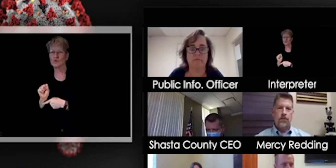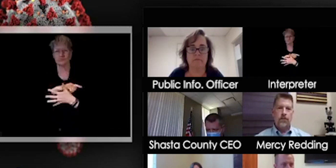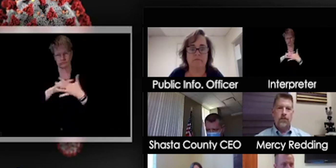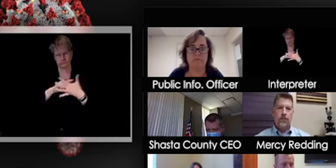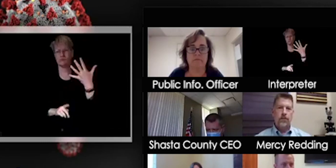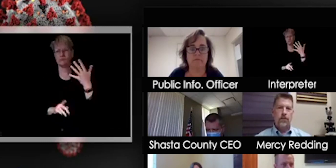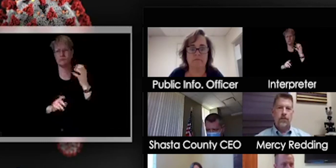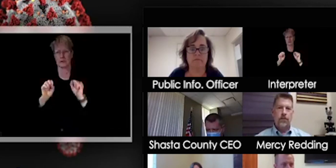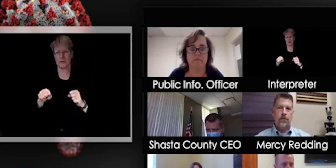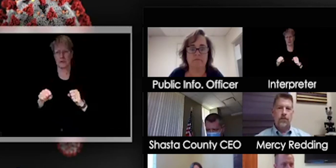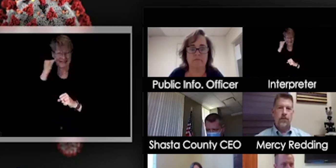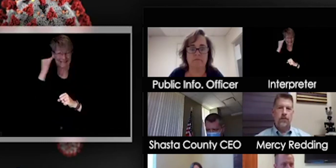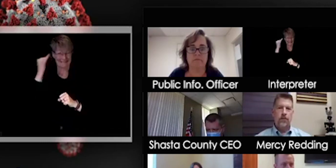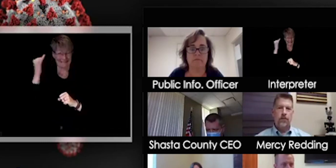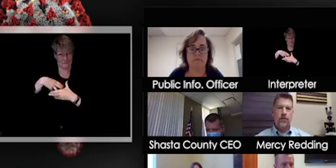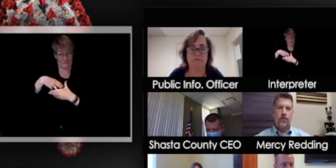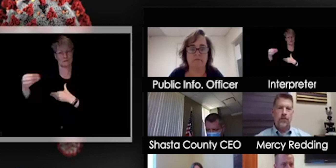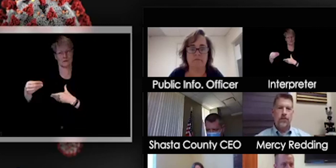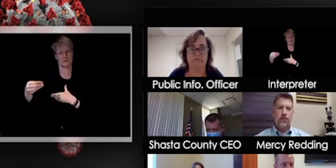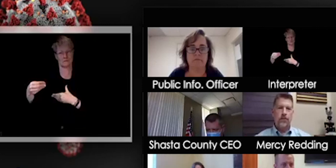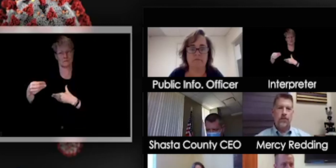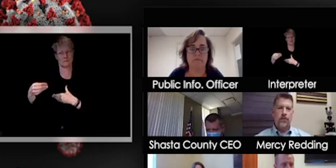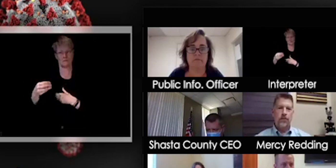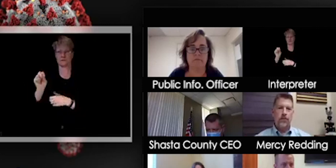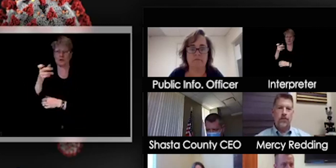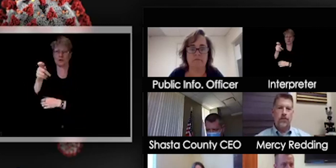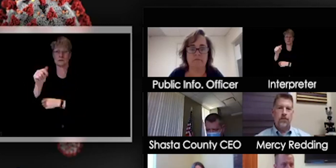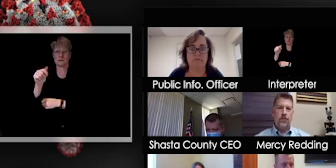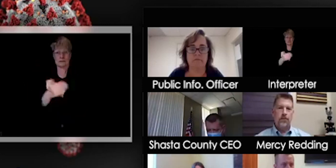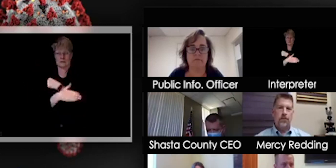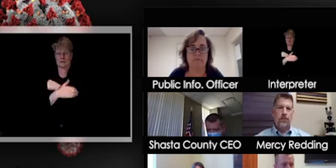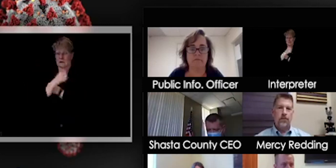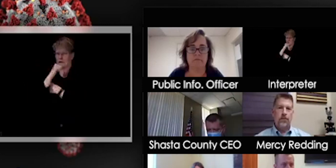I mentioned Shasta County is not on the watch list and so the additional closures do not